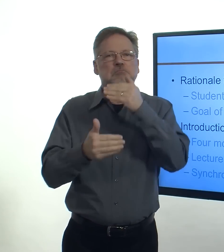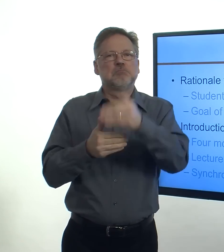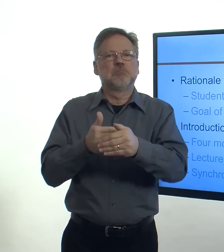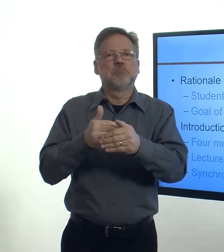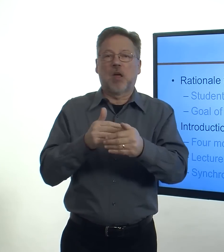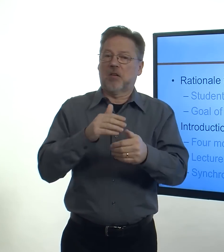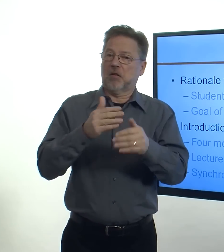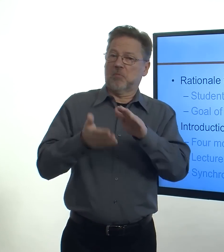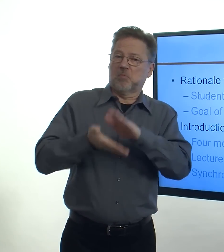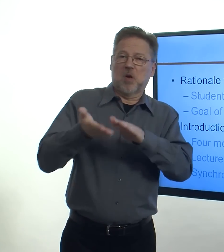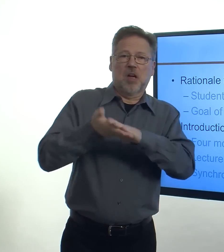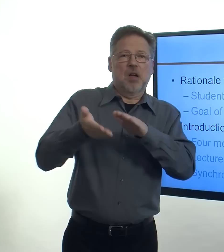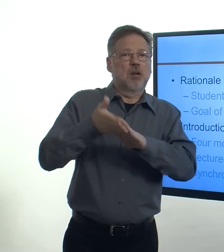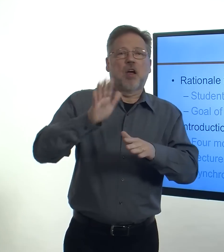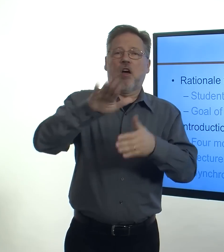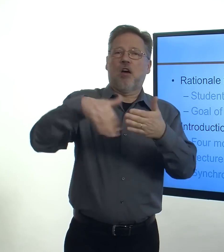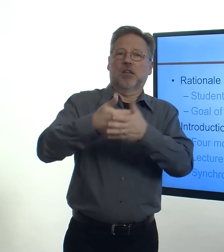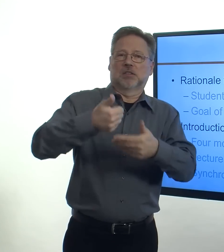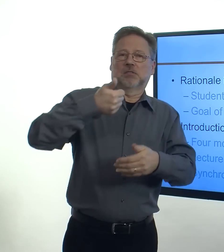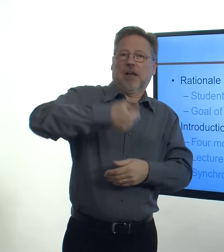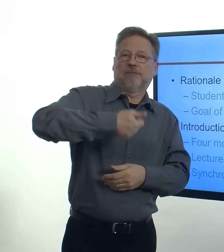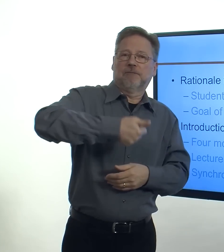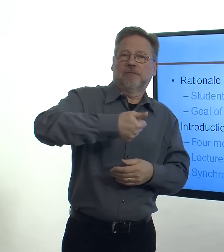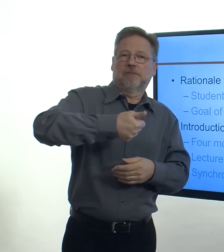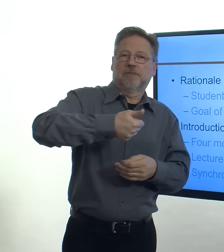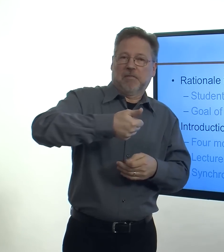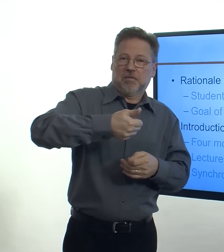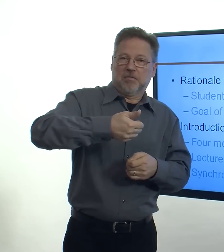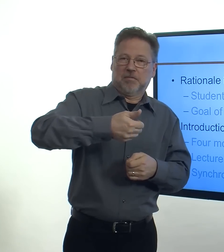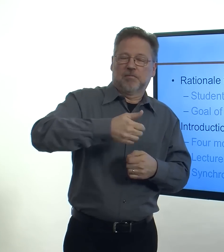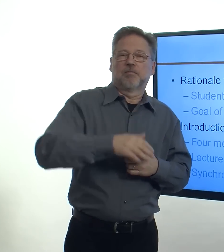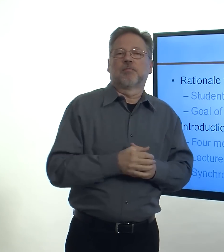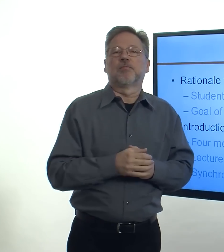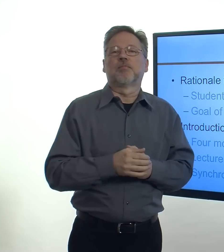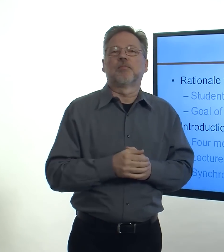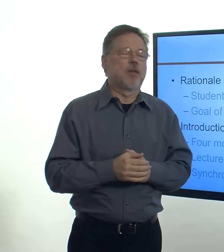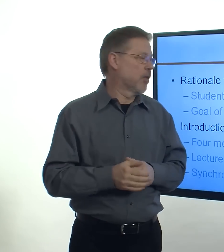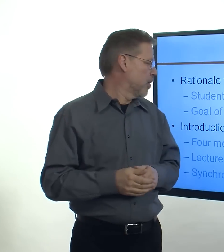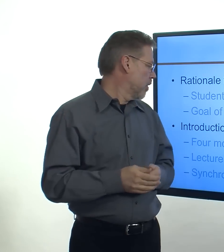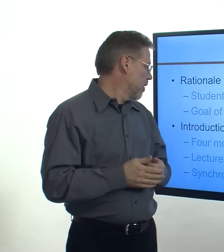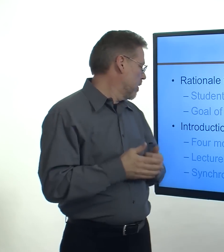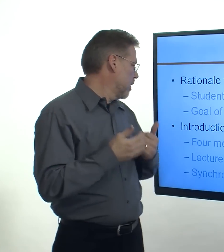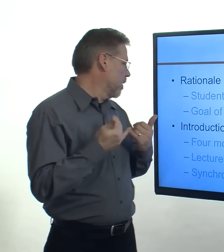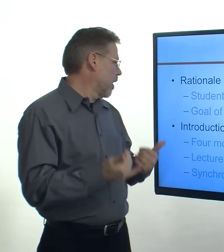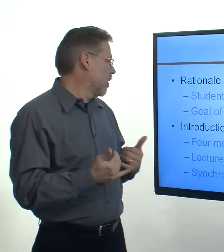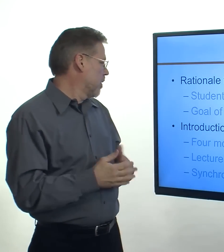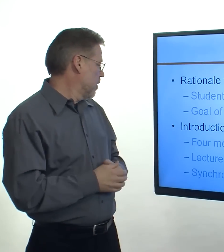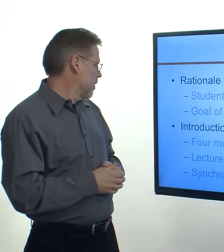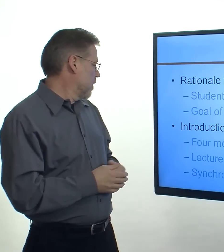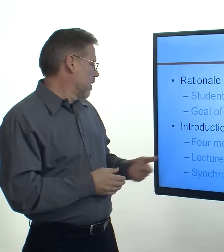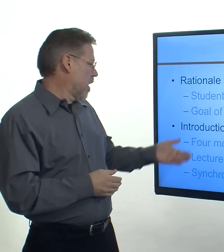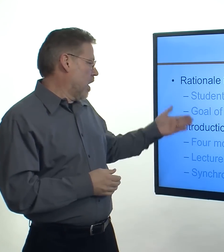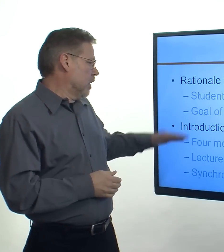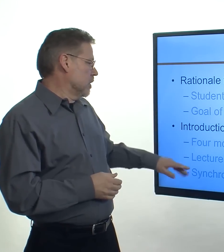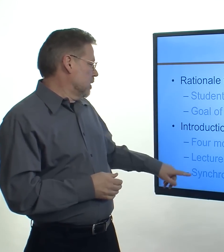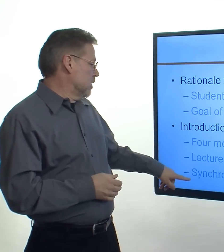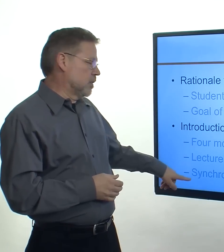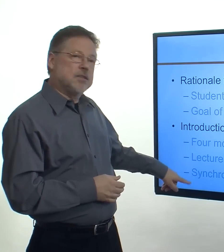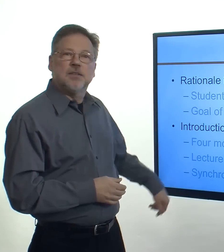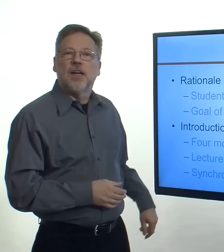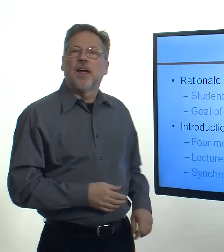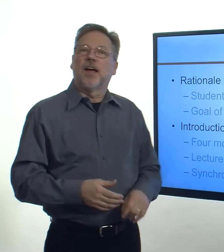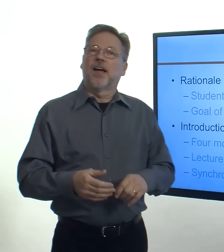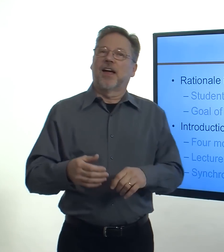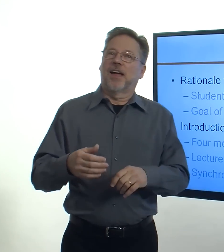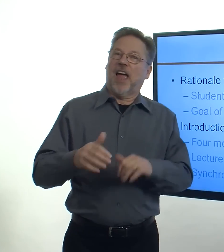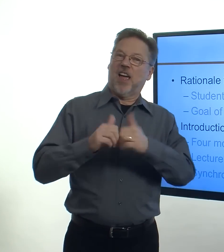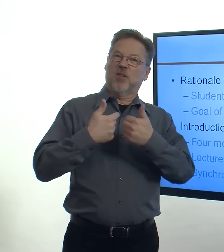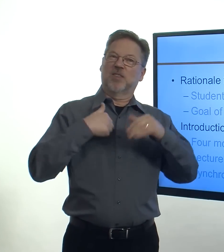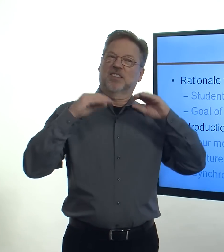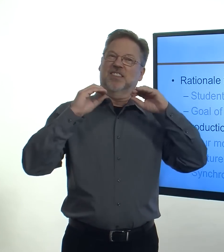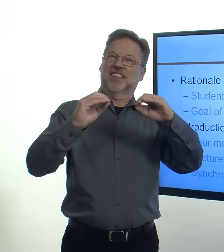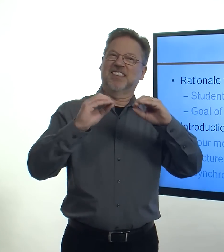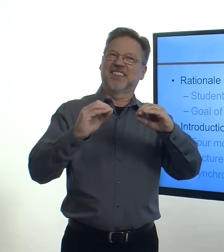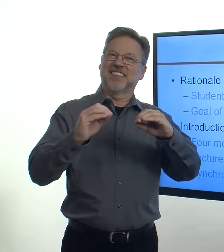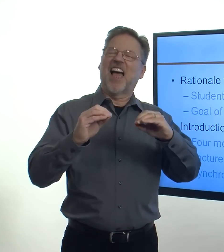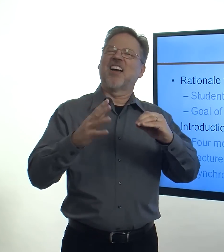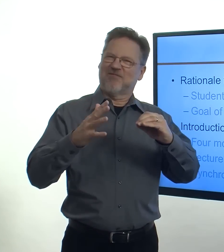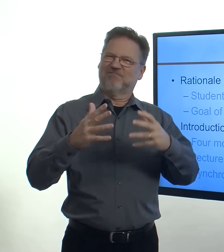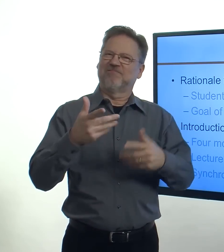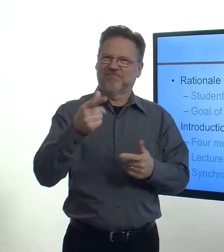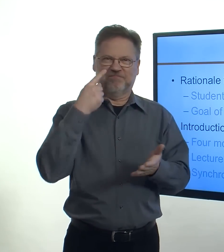so that you can progress throughout the self-paced course on your own. Lastly, I’ll cover how